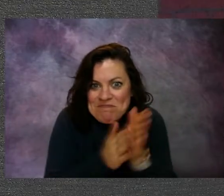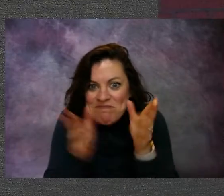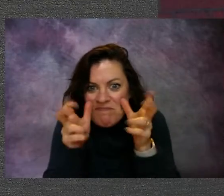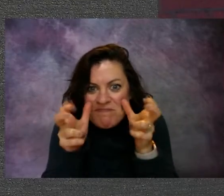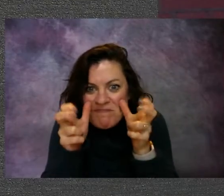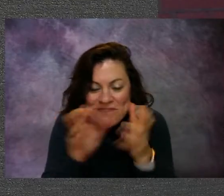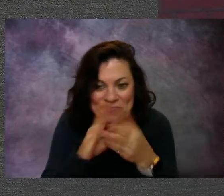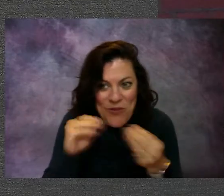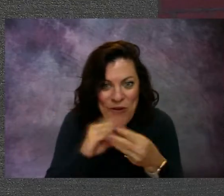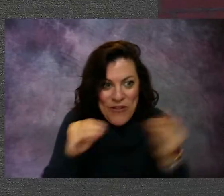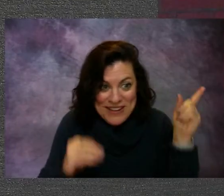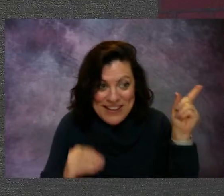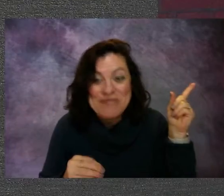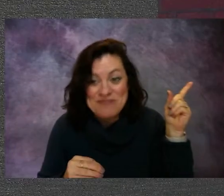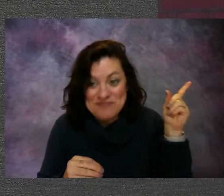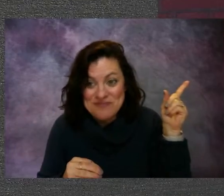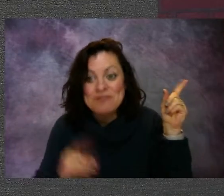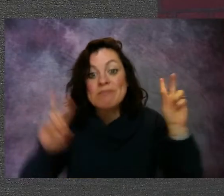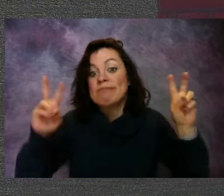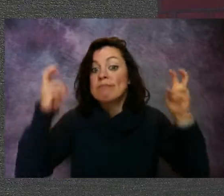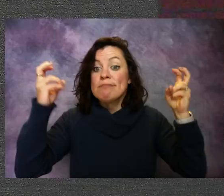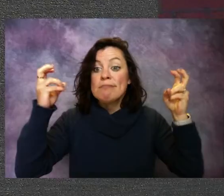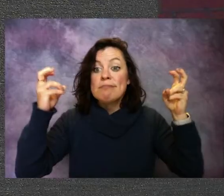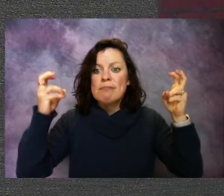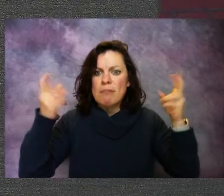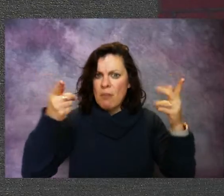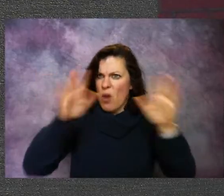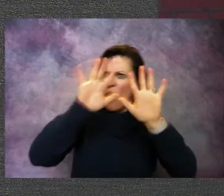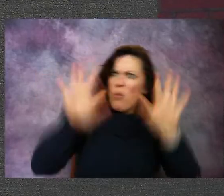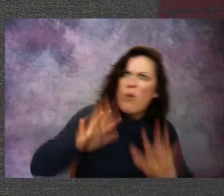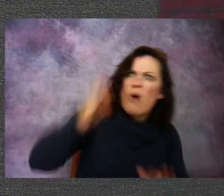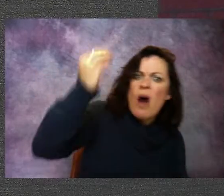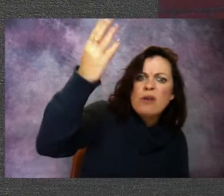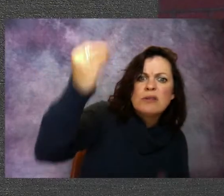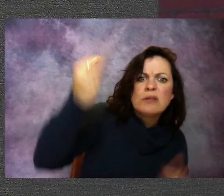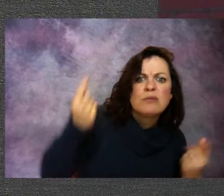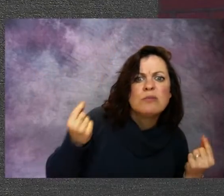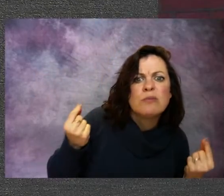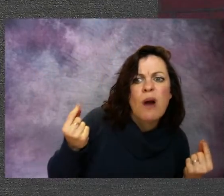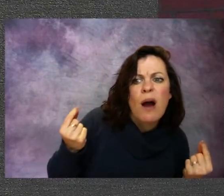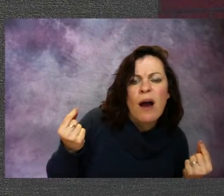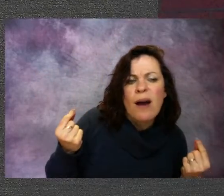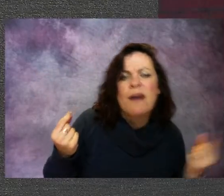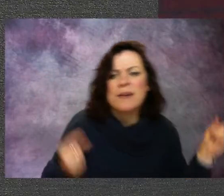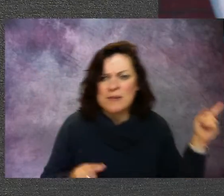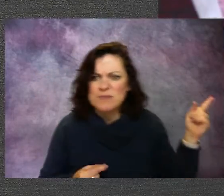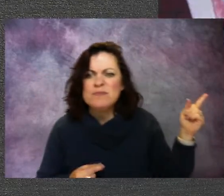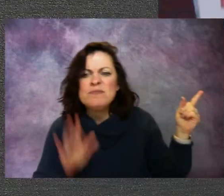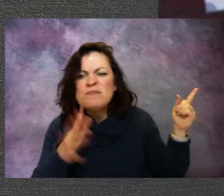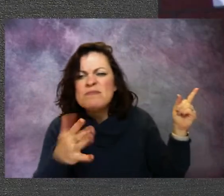This one is called, "What's The Weather?" What's the weather like today?